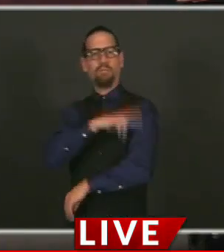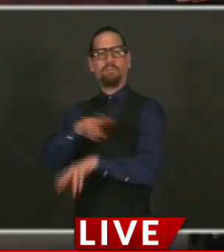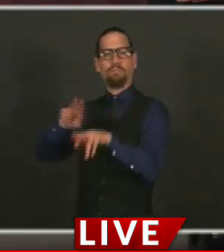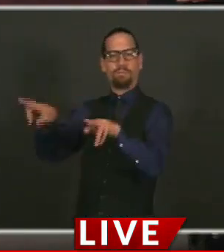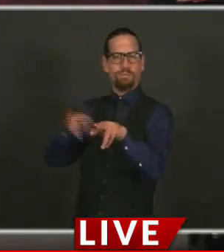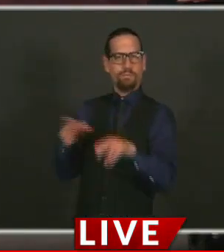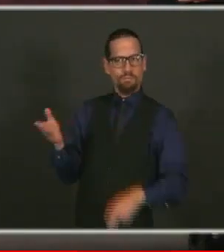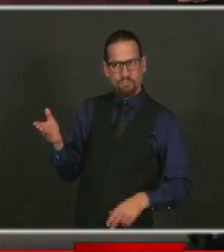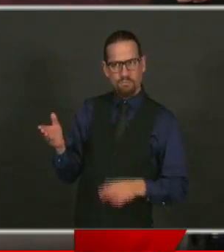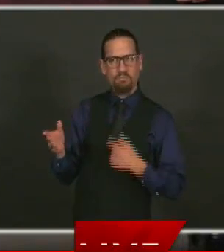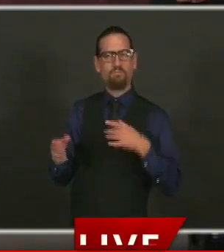GOVERNOR HAVE DESCRIBED,